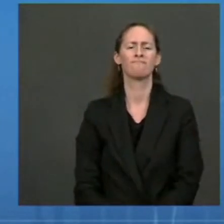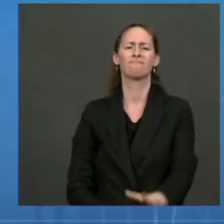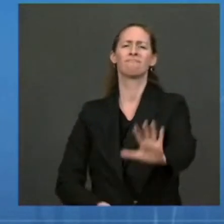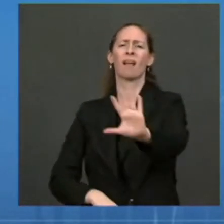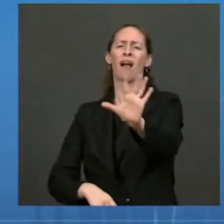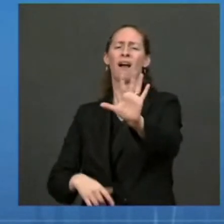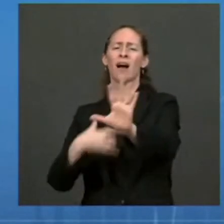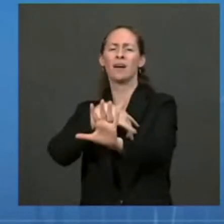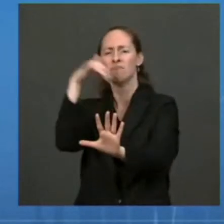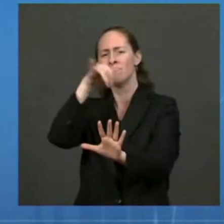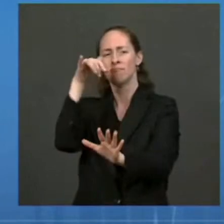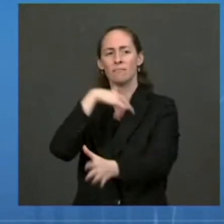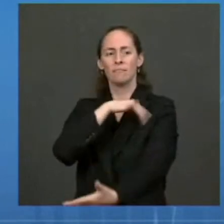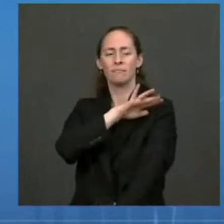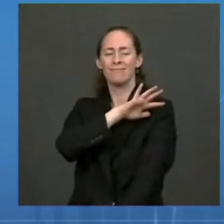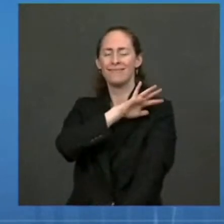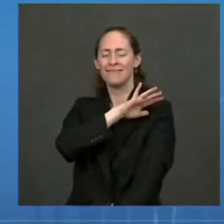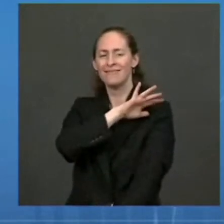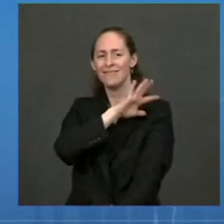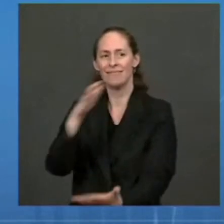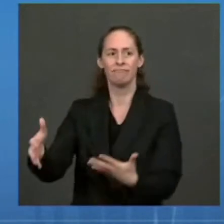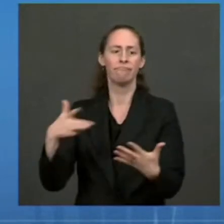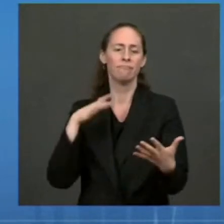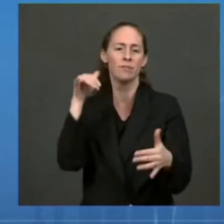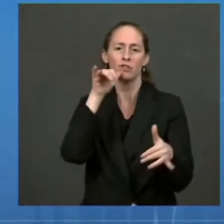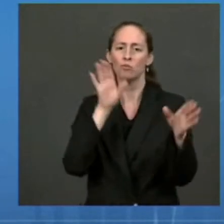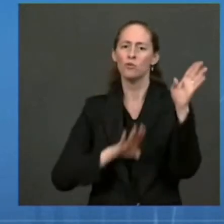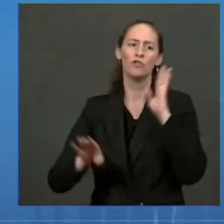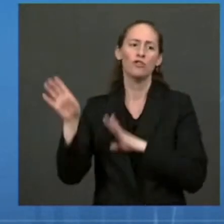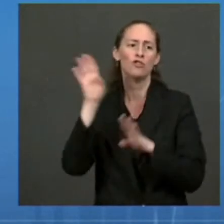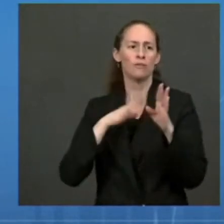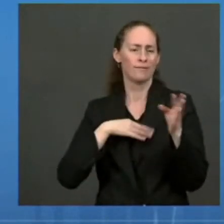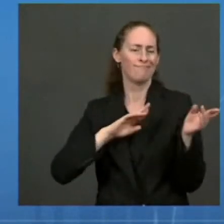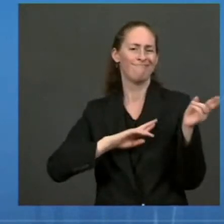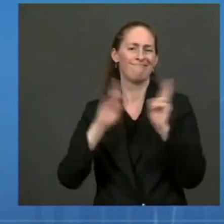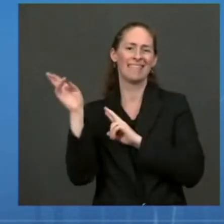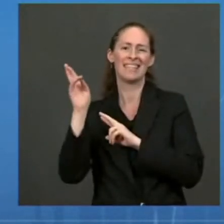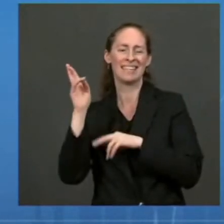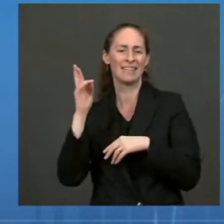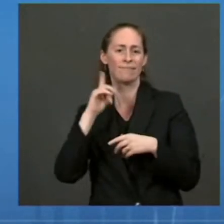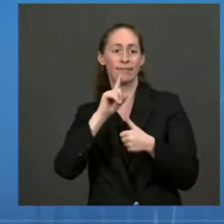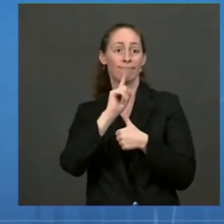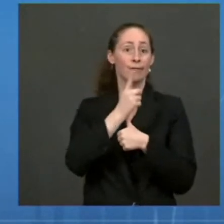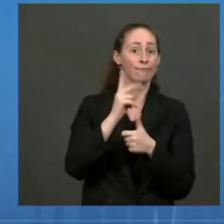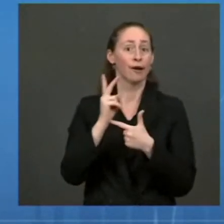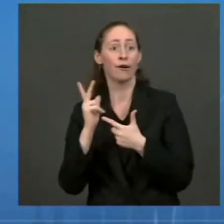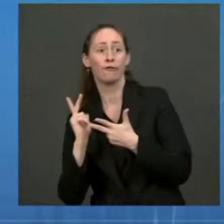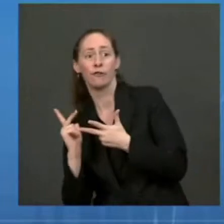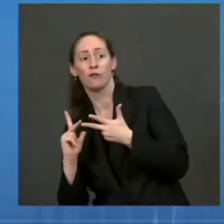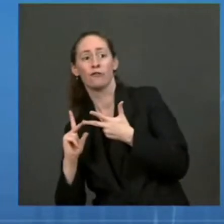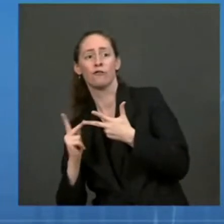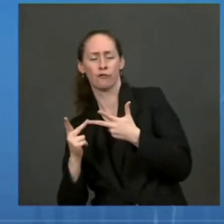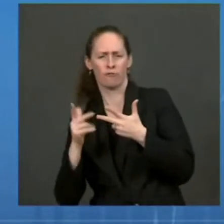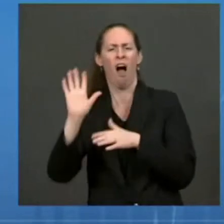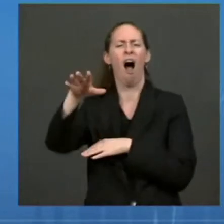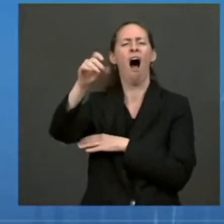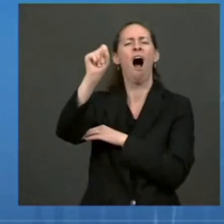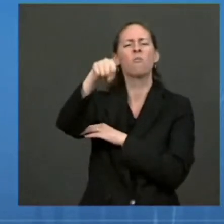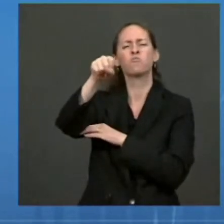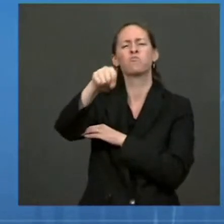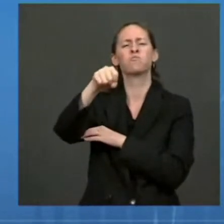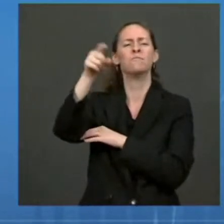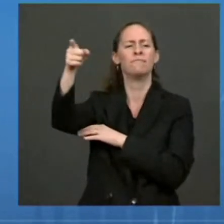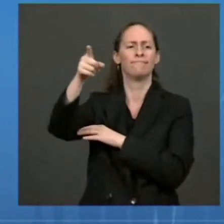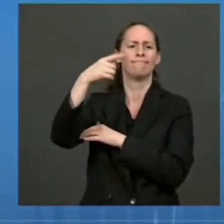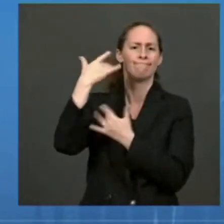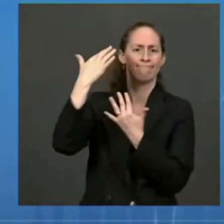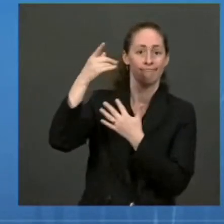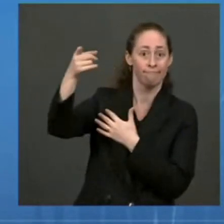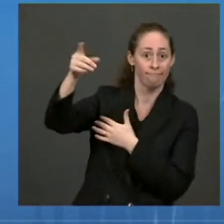WE HAVE PLENTY OF SUPPLY OF